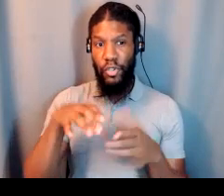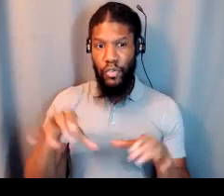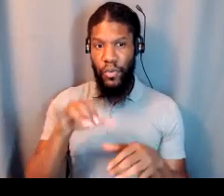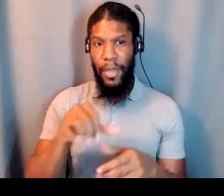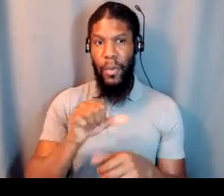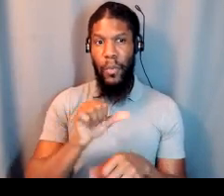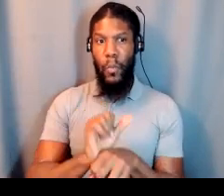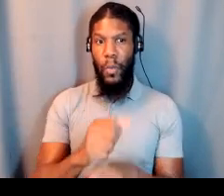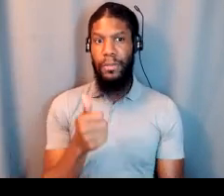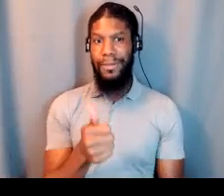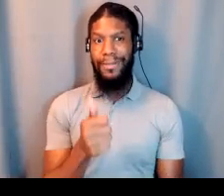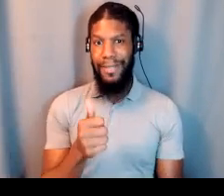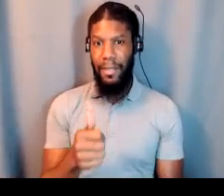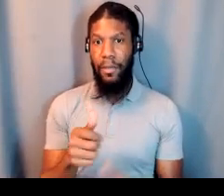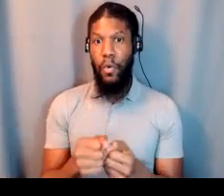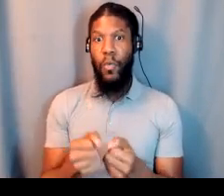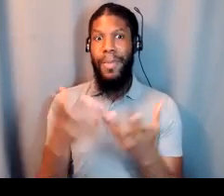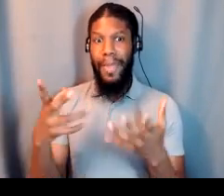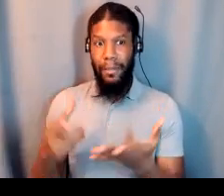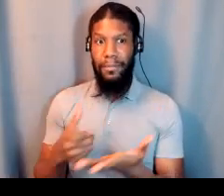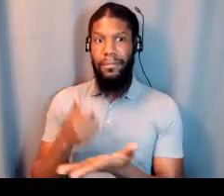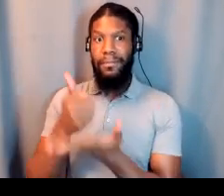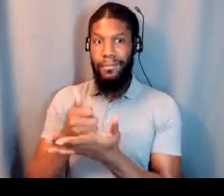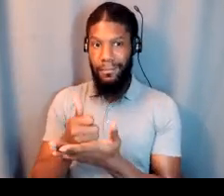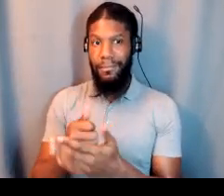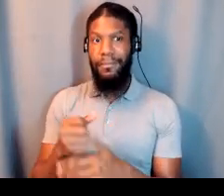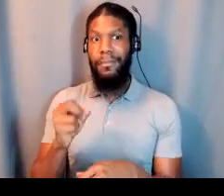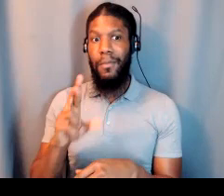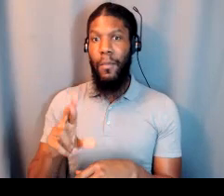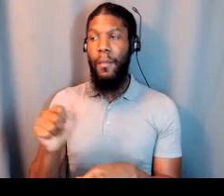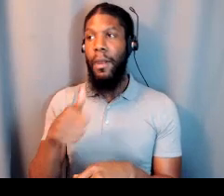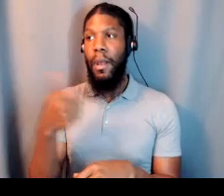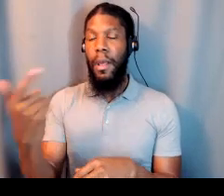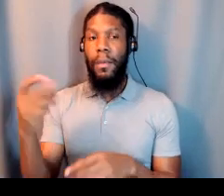without buy-in from the other English in parts of the institution,